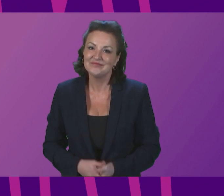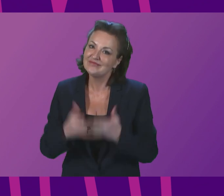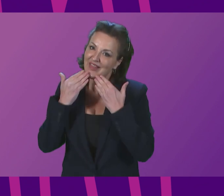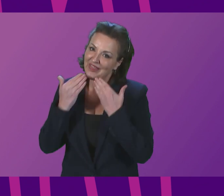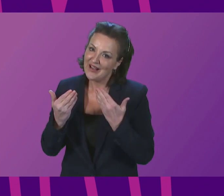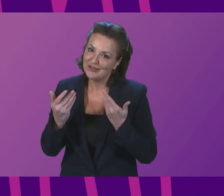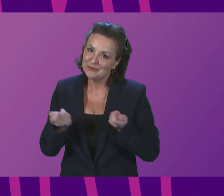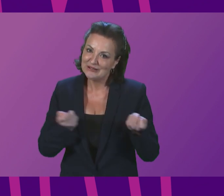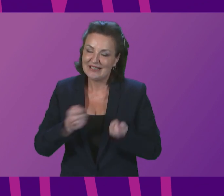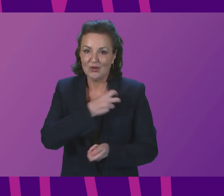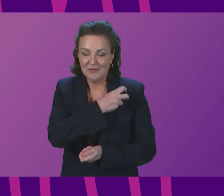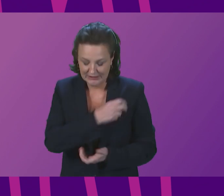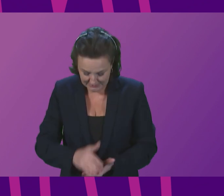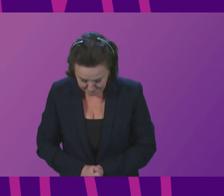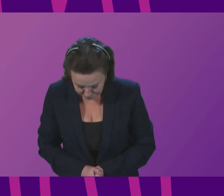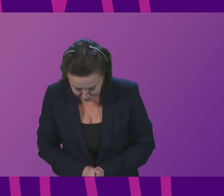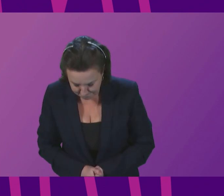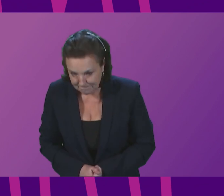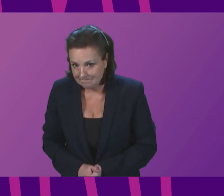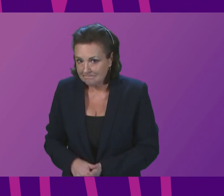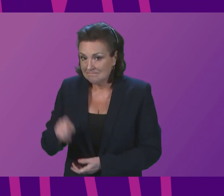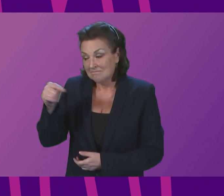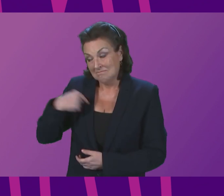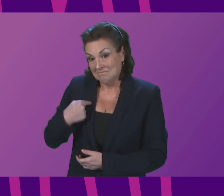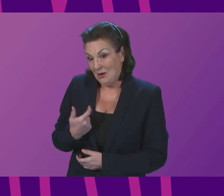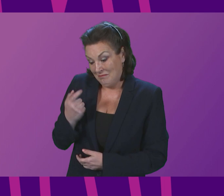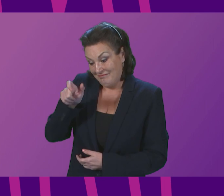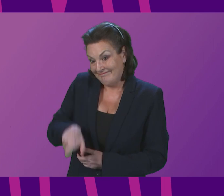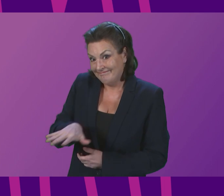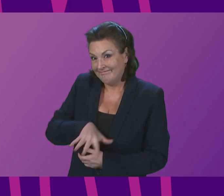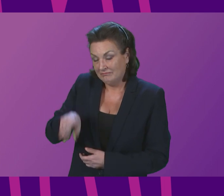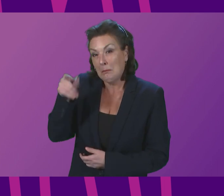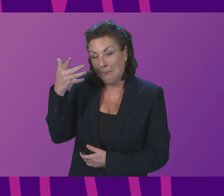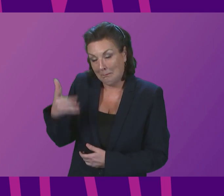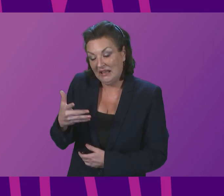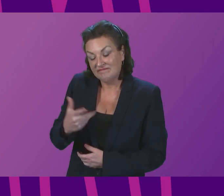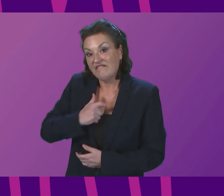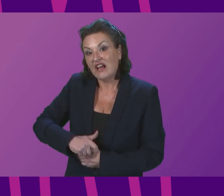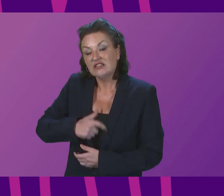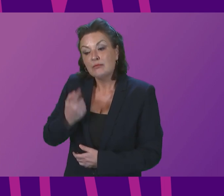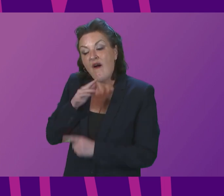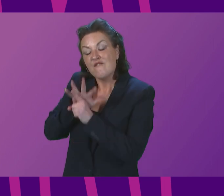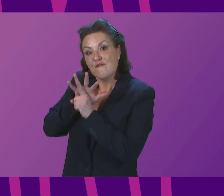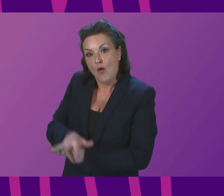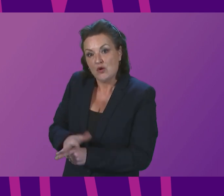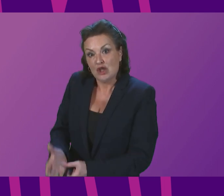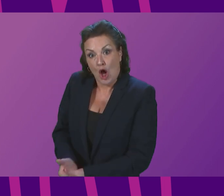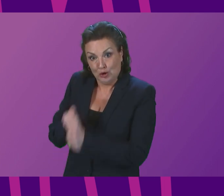A constituent of mine is a victim of historical forced adoption and is concerned about confidentially of victims who are responding to the Scottish Government consultation.